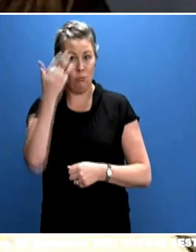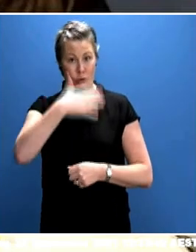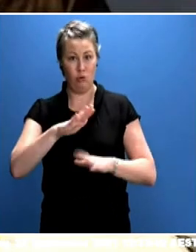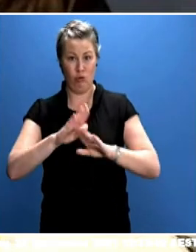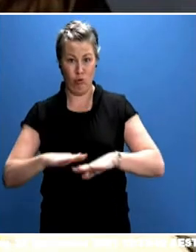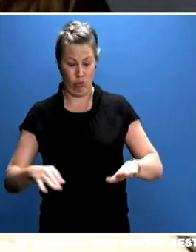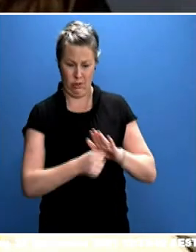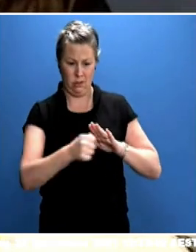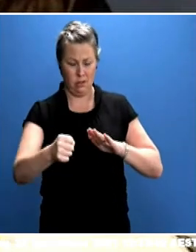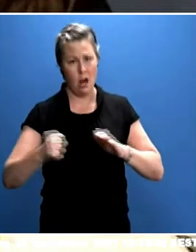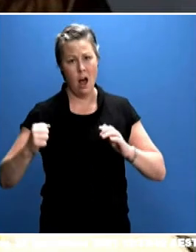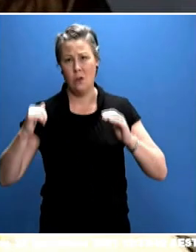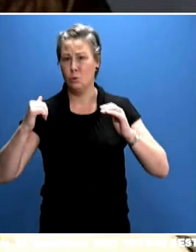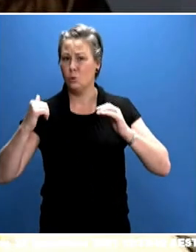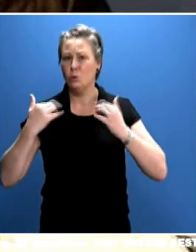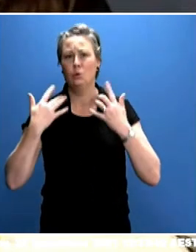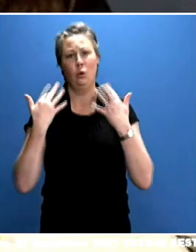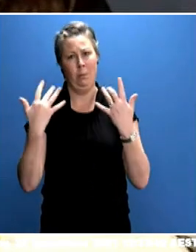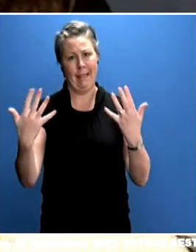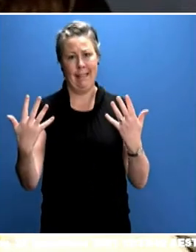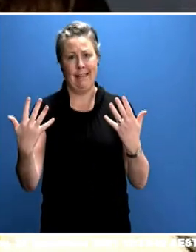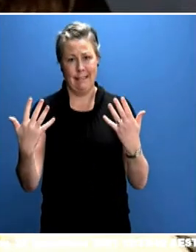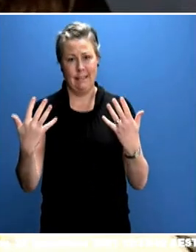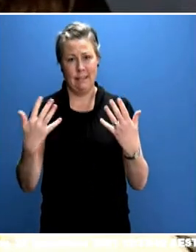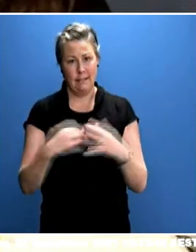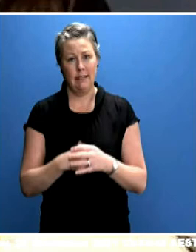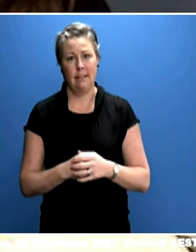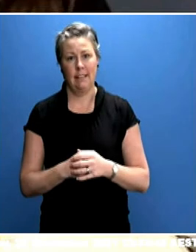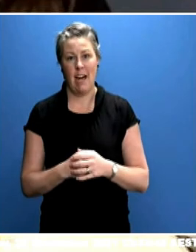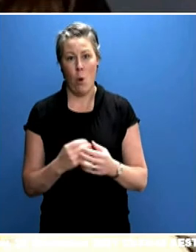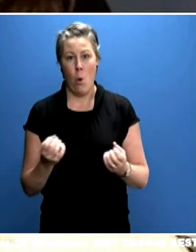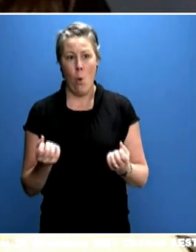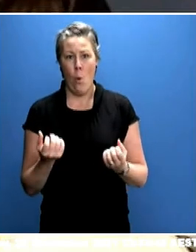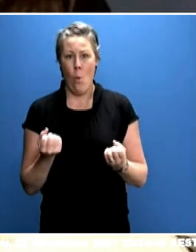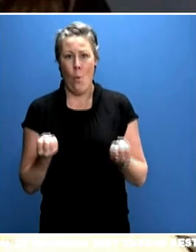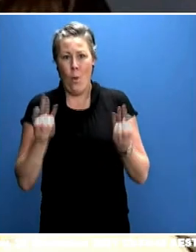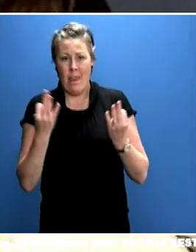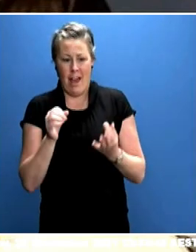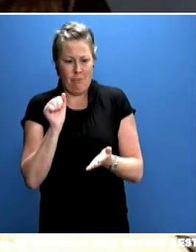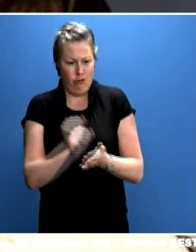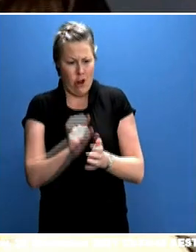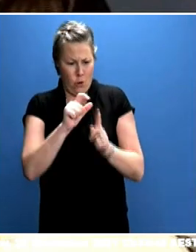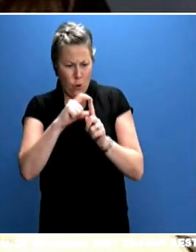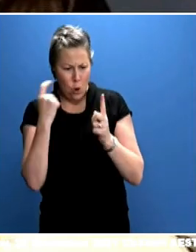removed at high rates in Australia, and are not receiving the culturally-appropriate support they require.